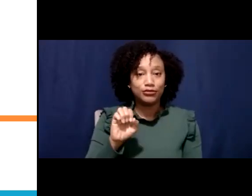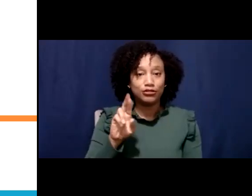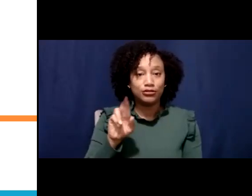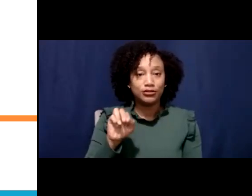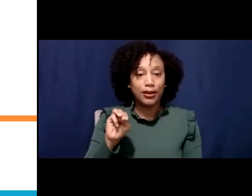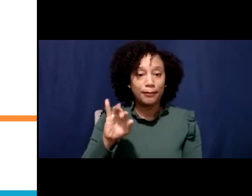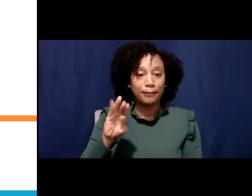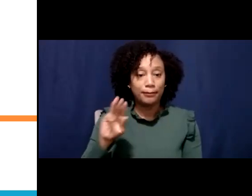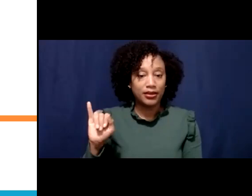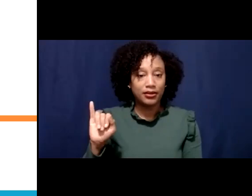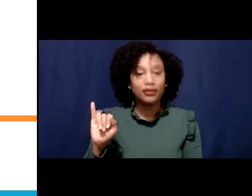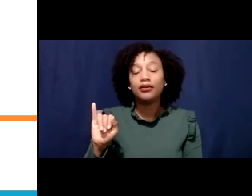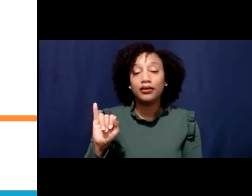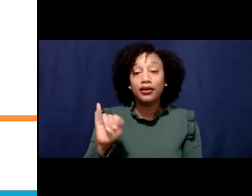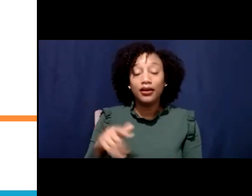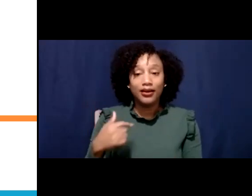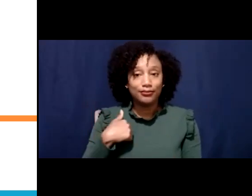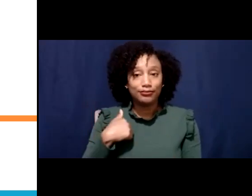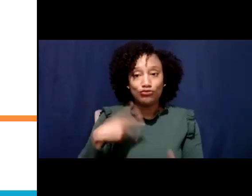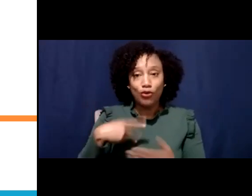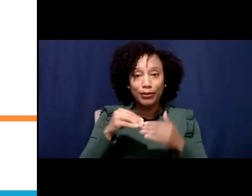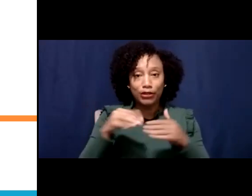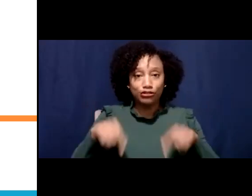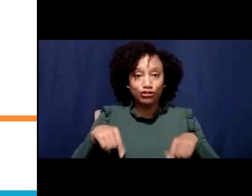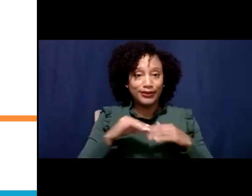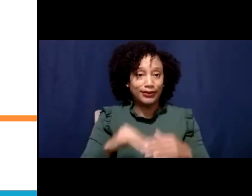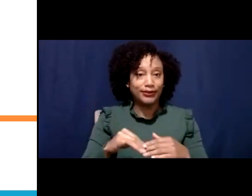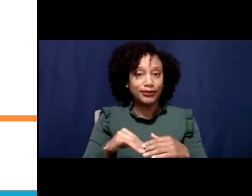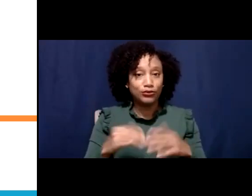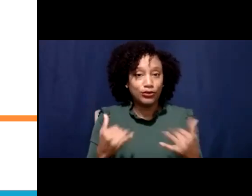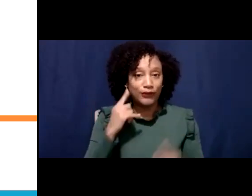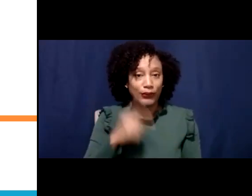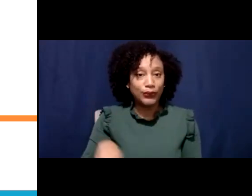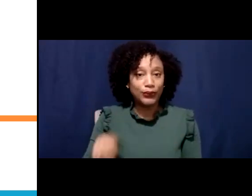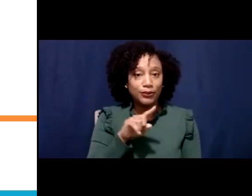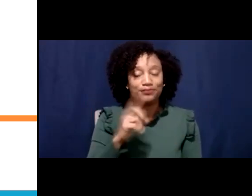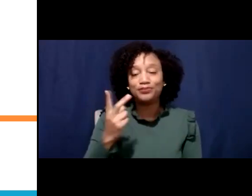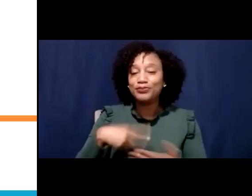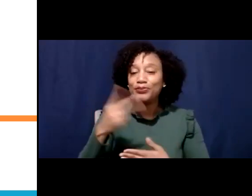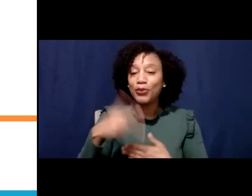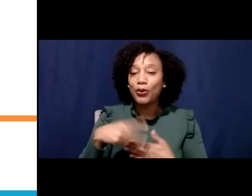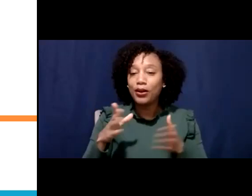at MRAC and I will be leading today's webinar. I'm one of the program work directors working